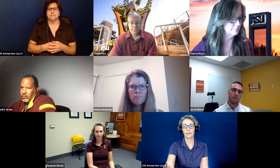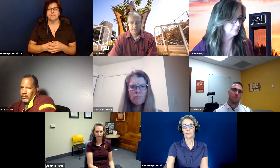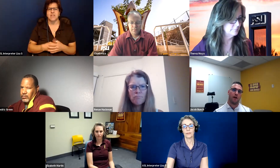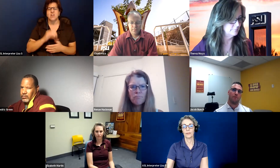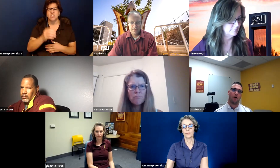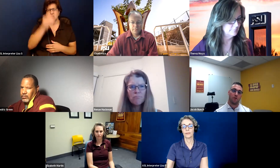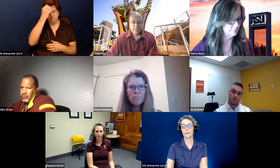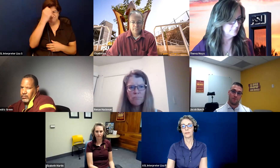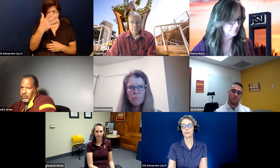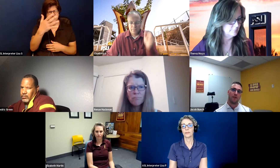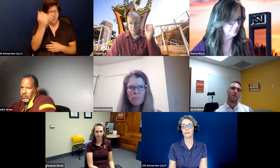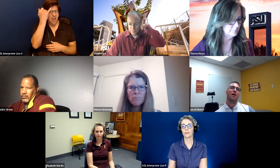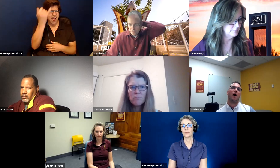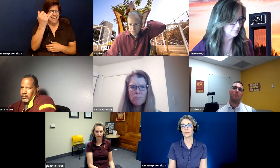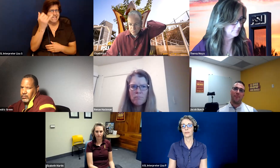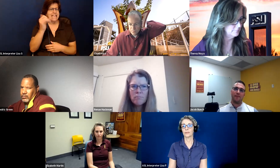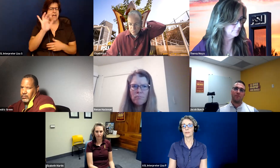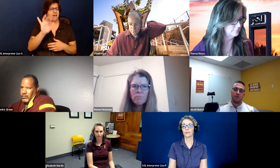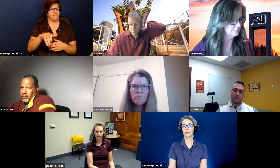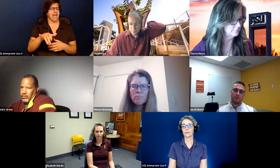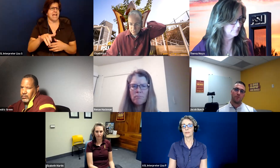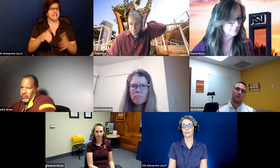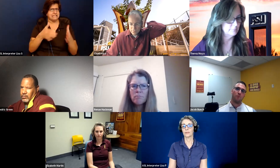of alternative format in this particular term,